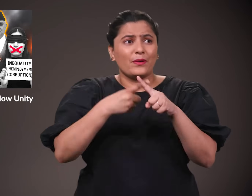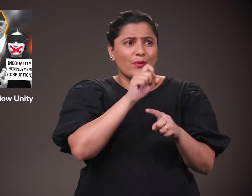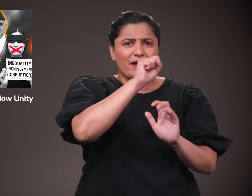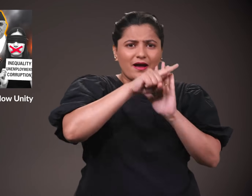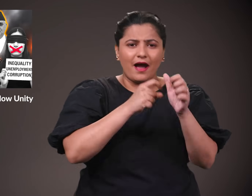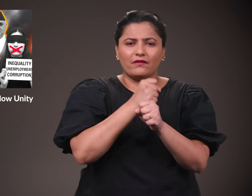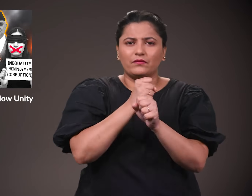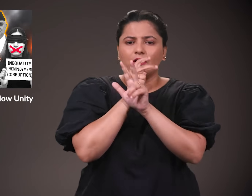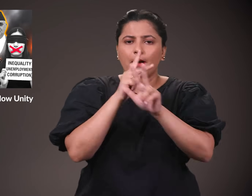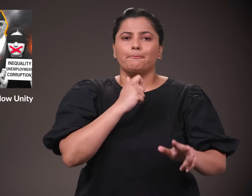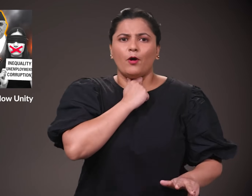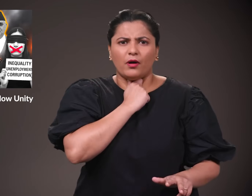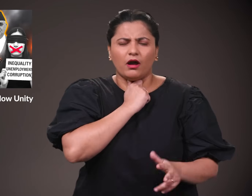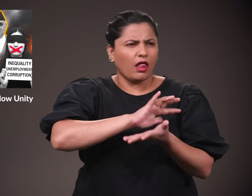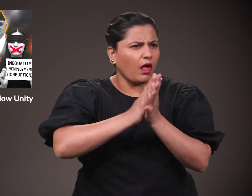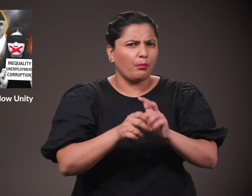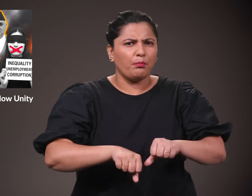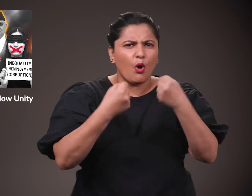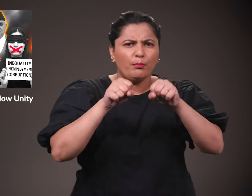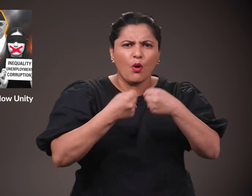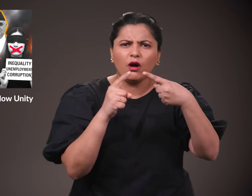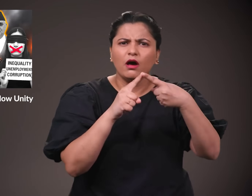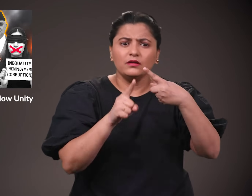1. The government has broken all promises.